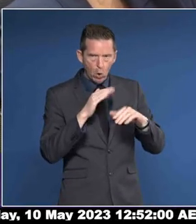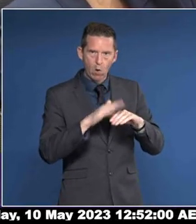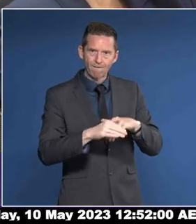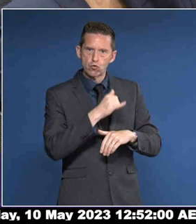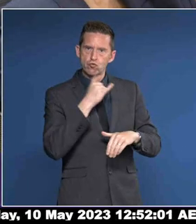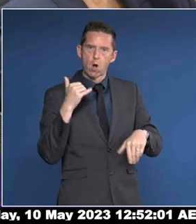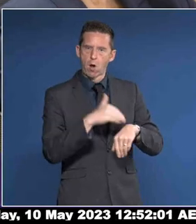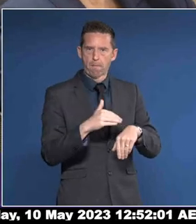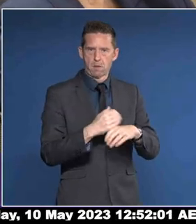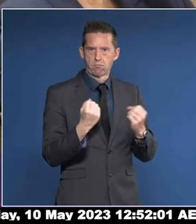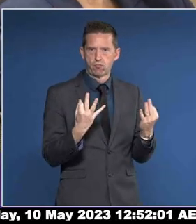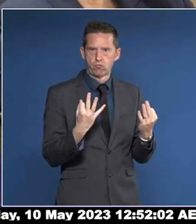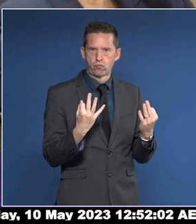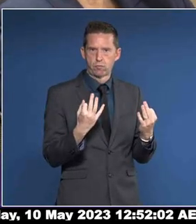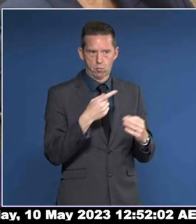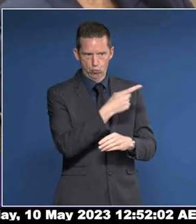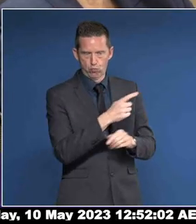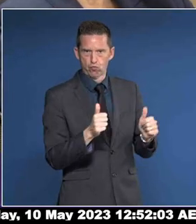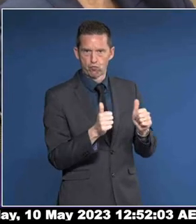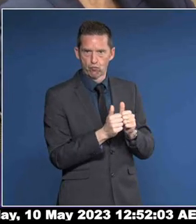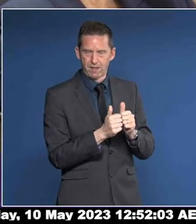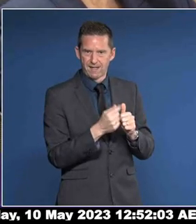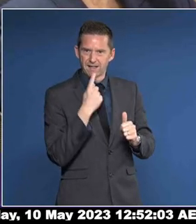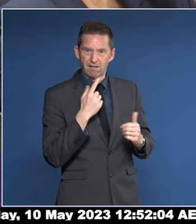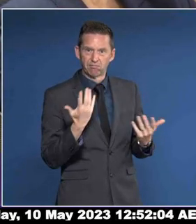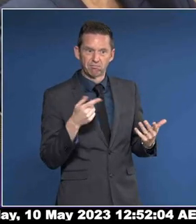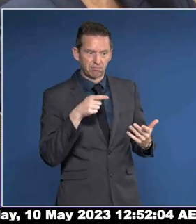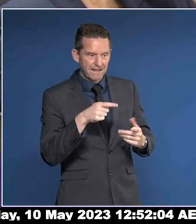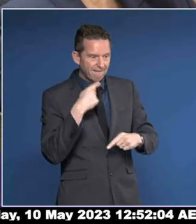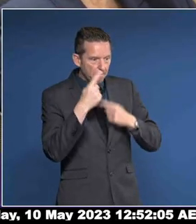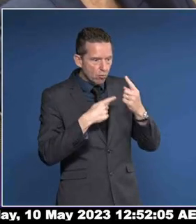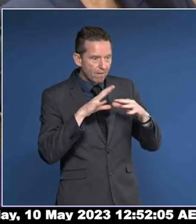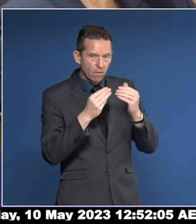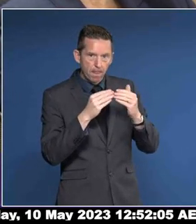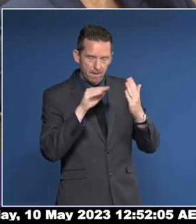But you've just agreed with me that the informant's information would constitute an assault. MR CLARK: That's not evidence -